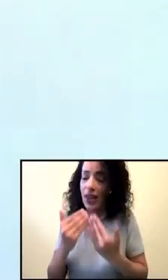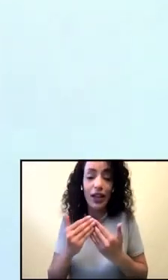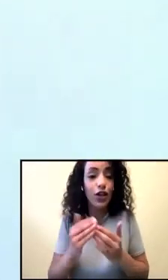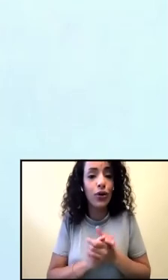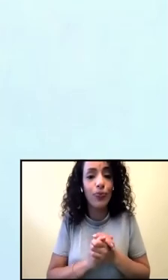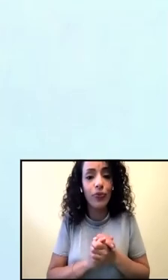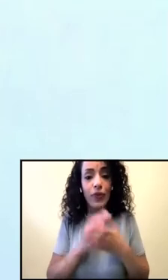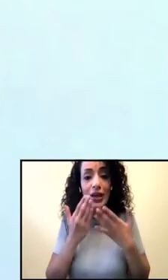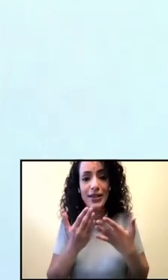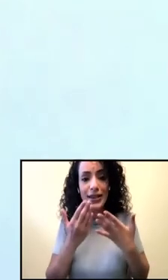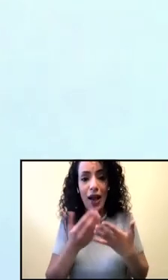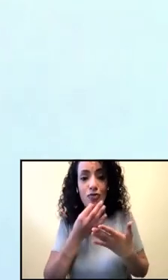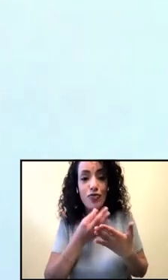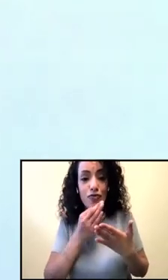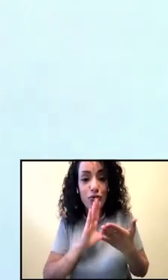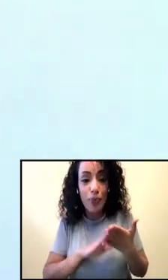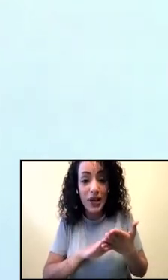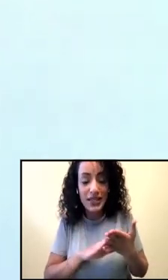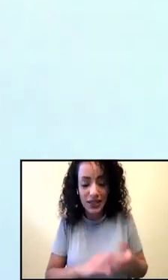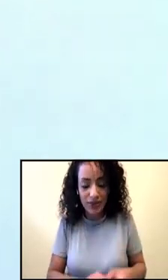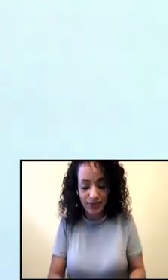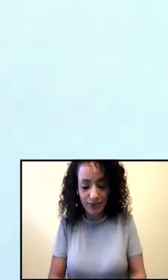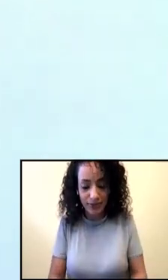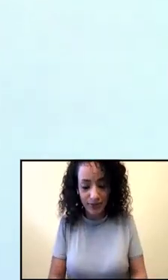we've got a couple of minutes left and i just wanted to first quickly open up